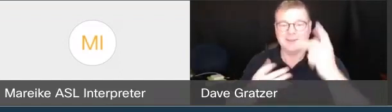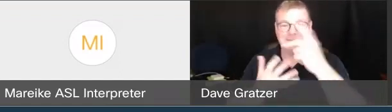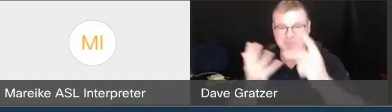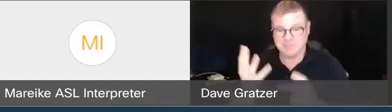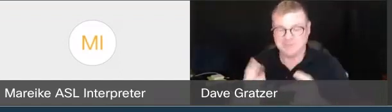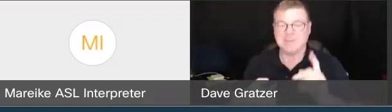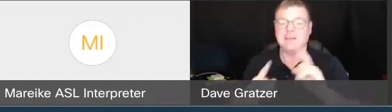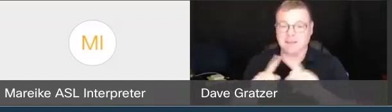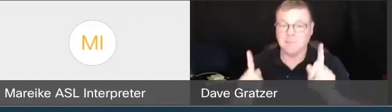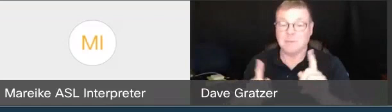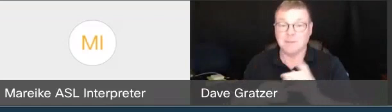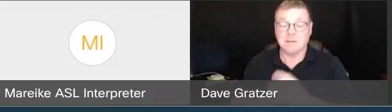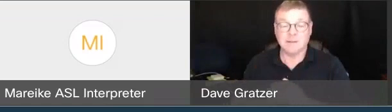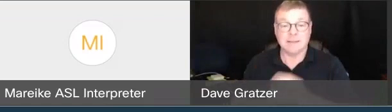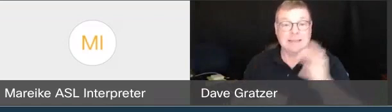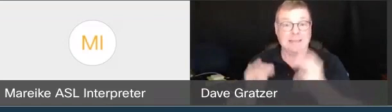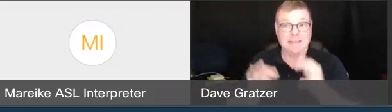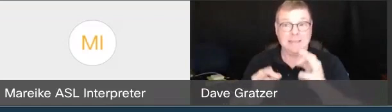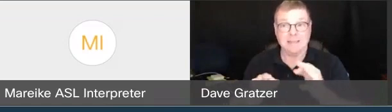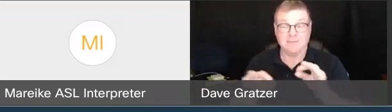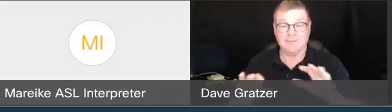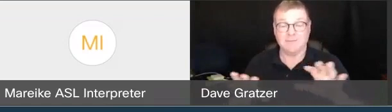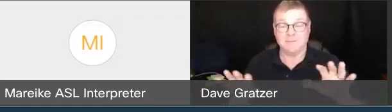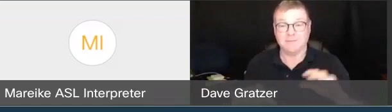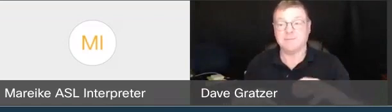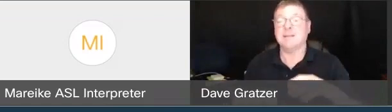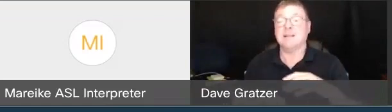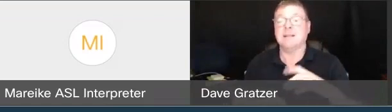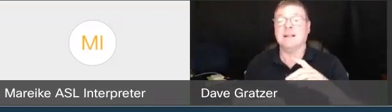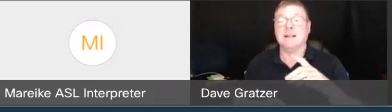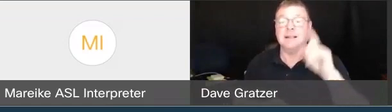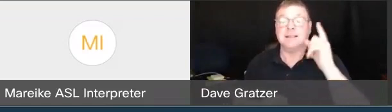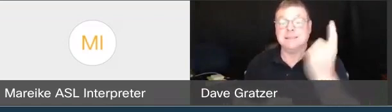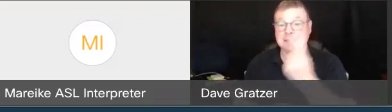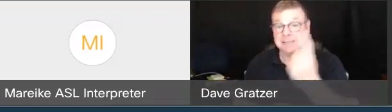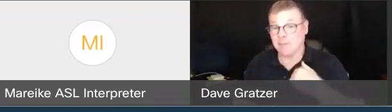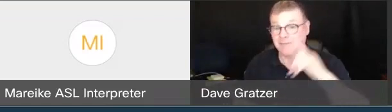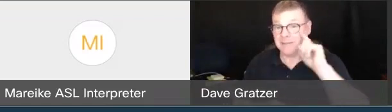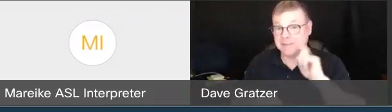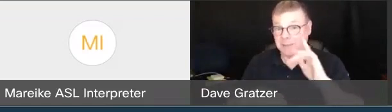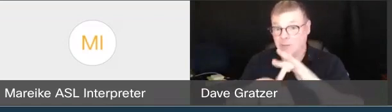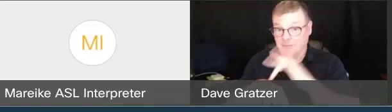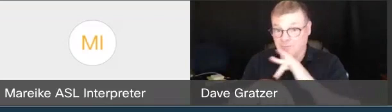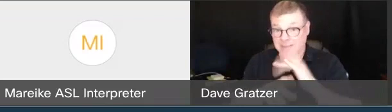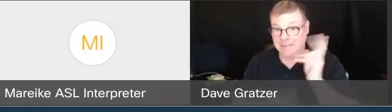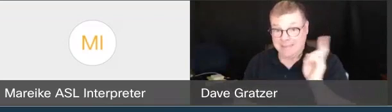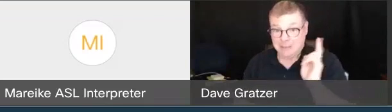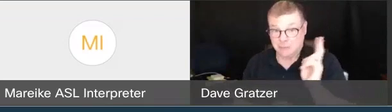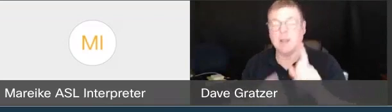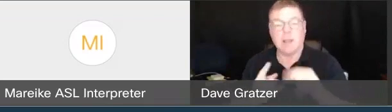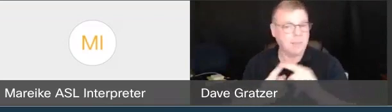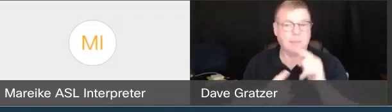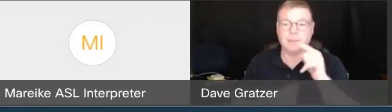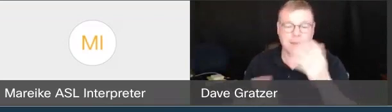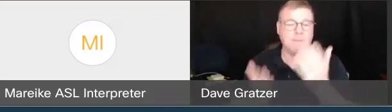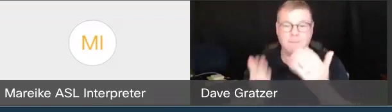but certainly if someone has a sexual offense history, they may have some kind of restrictions